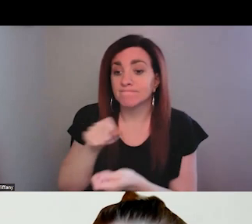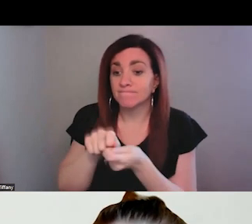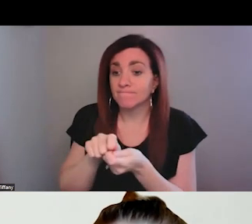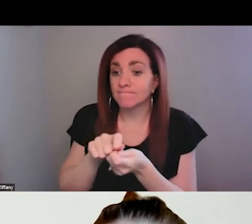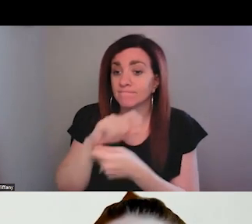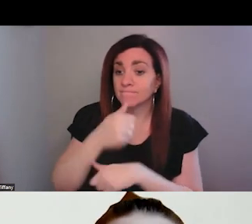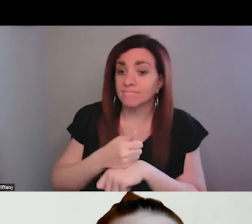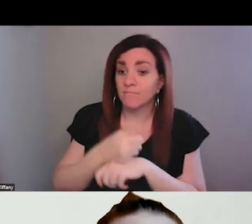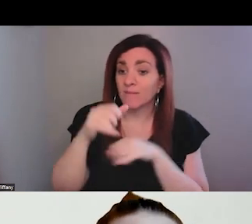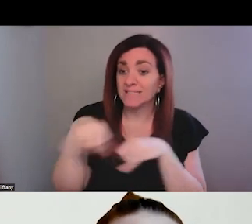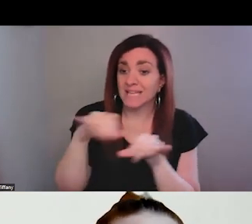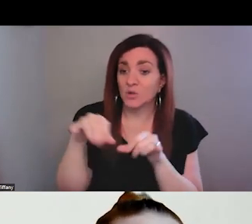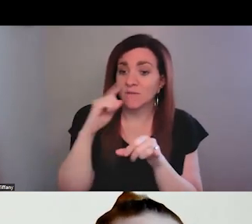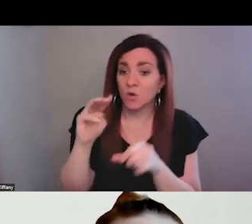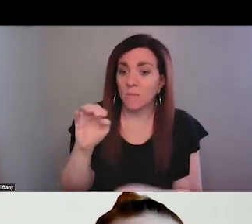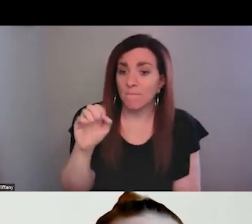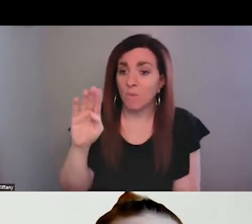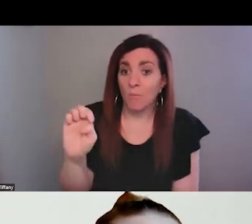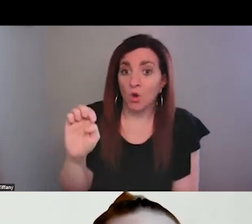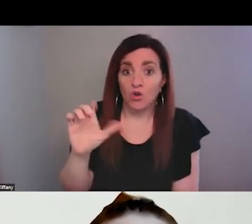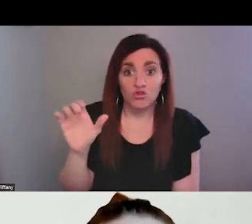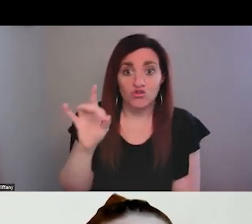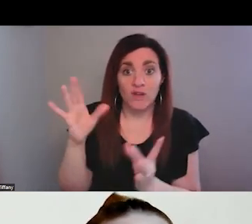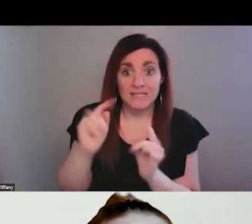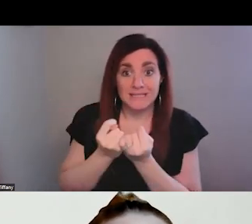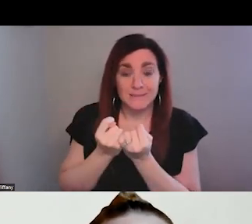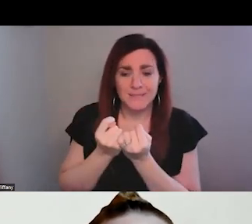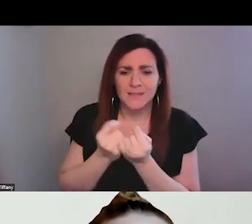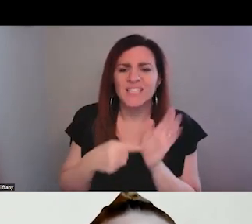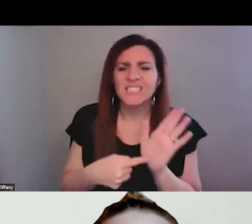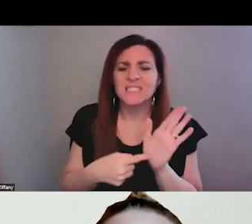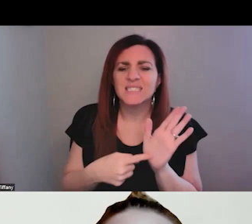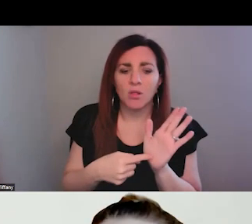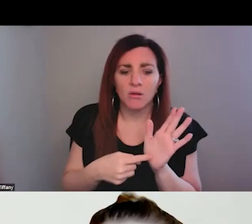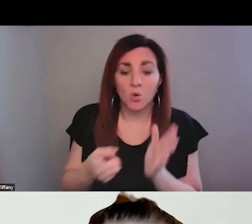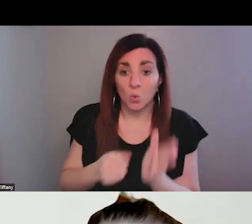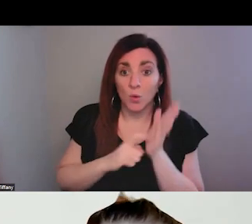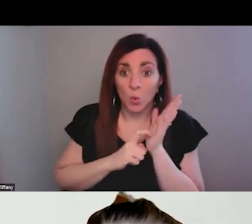FOR THE CRISIS TEAMS. AN EXAMPLE IS REQUIRING A RESPONSE WITHIN